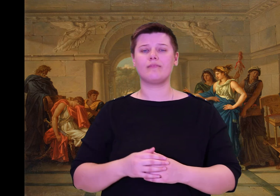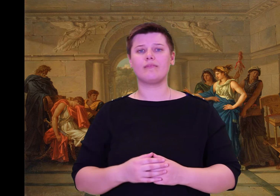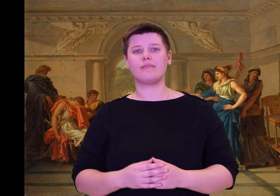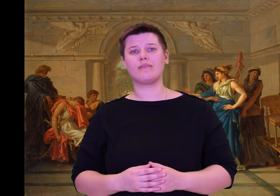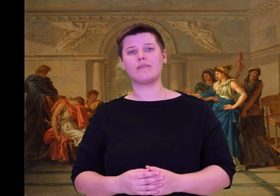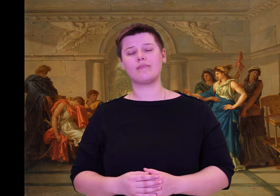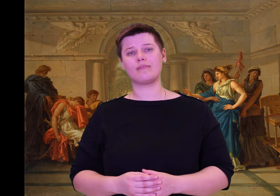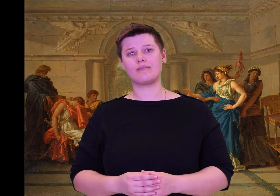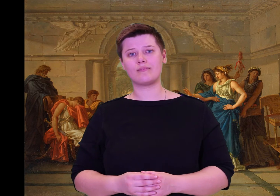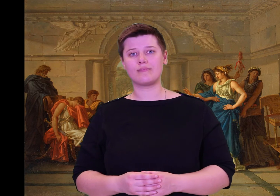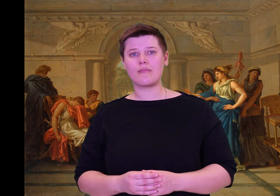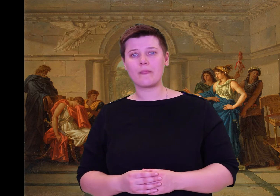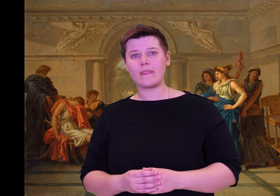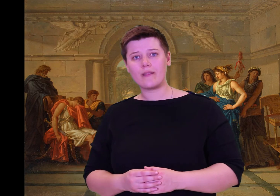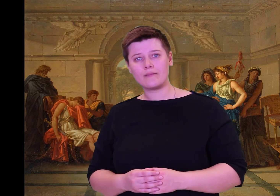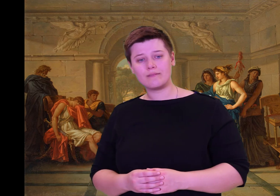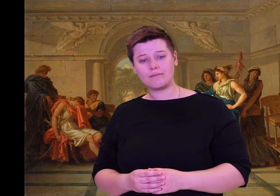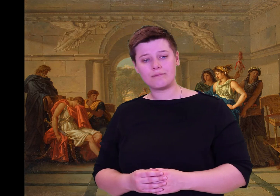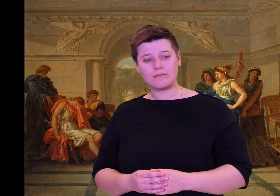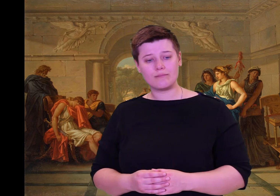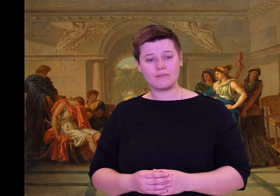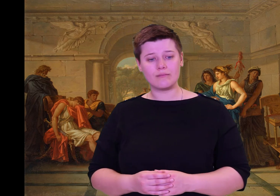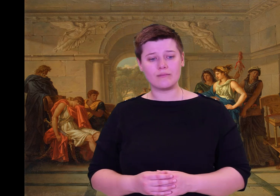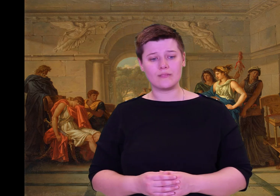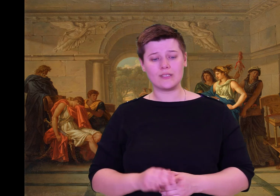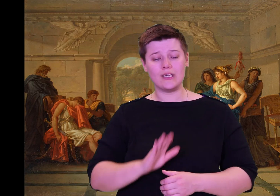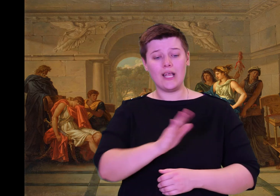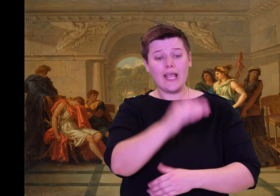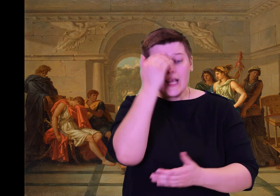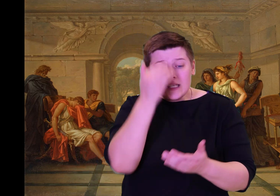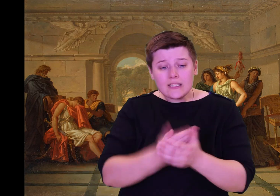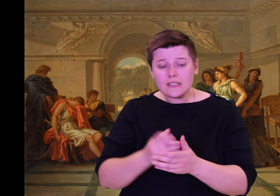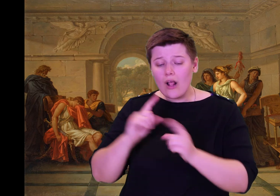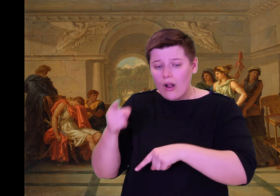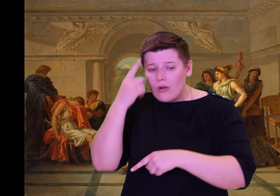goddess our fixed intention: that Odysseus must go back home--